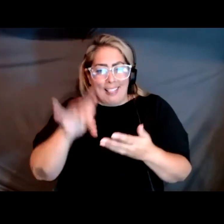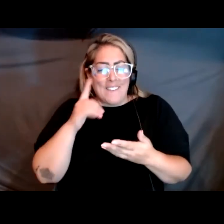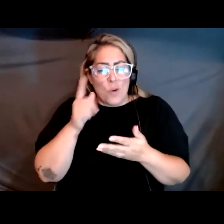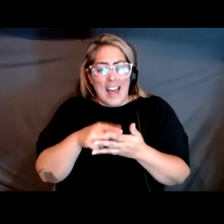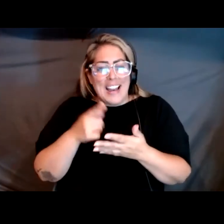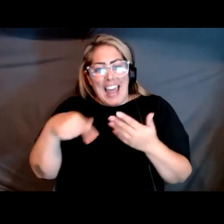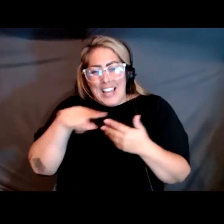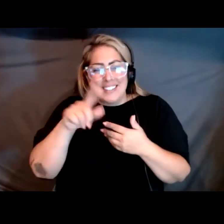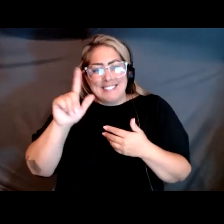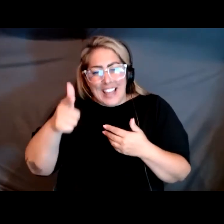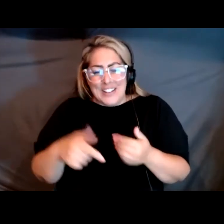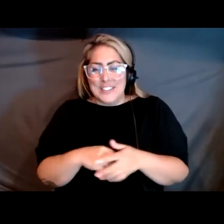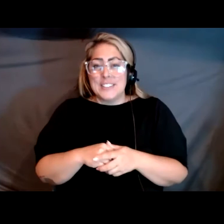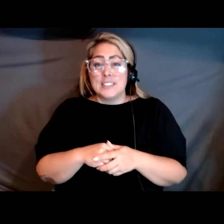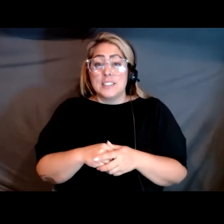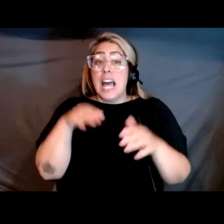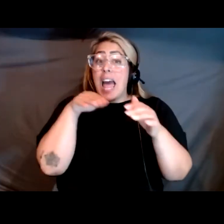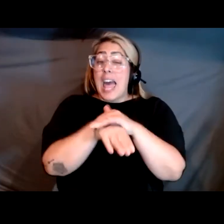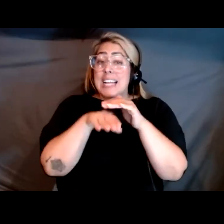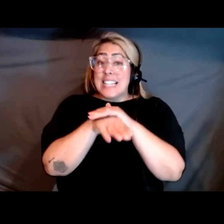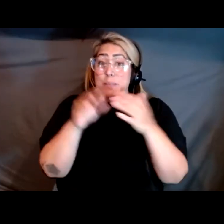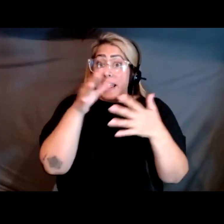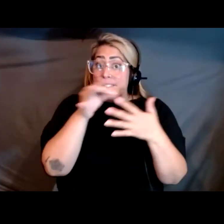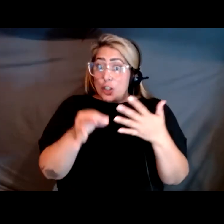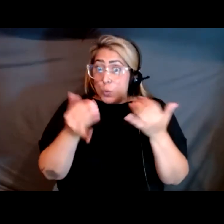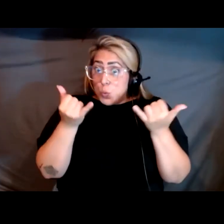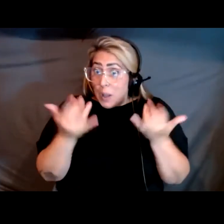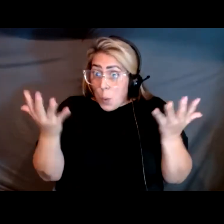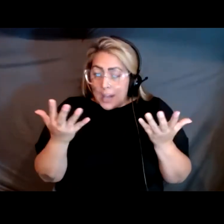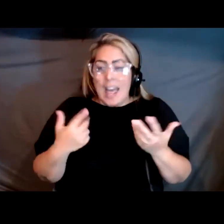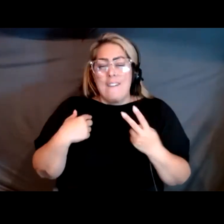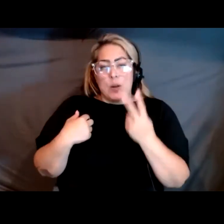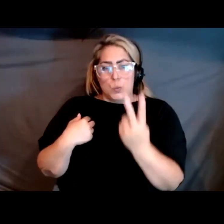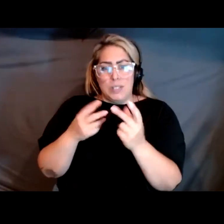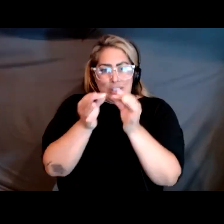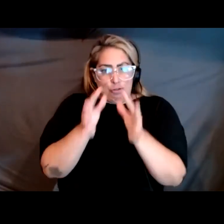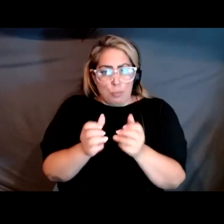As far as accessibility features today, we have two interpreters with us for ASL.